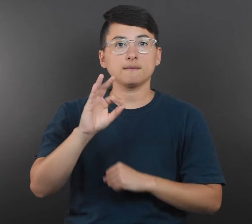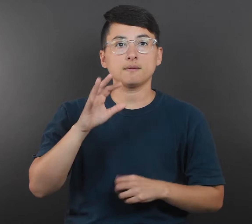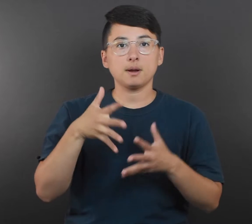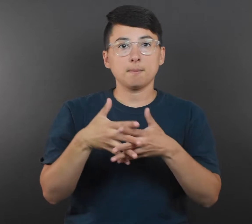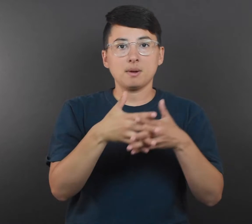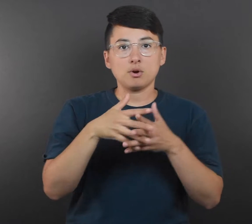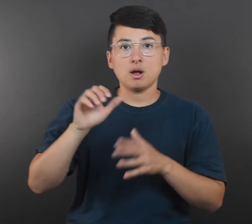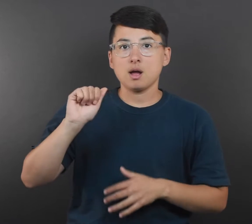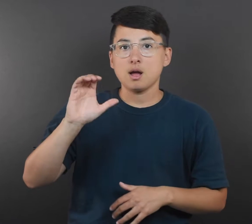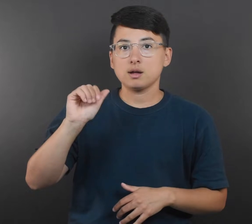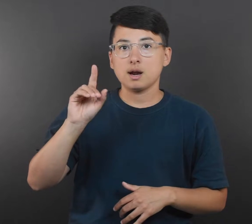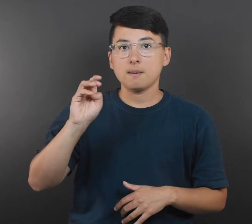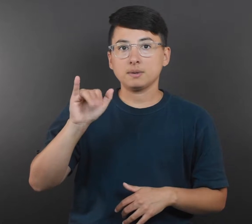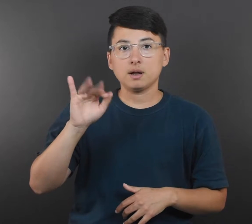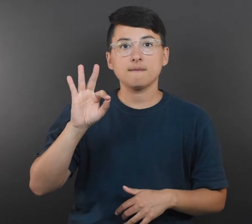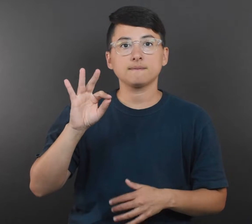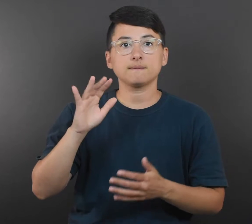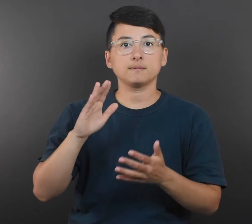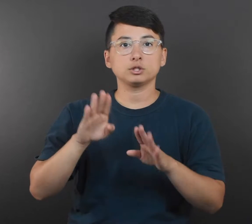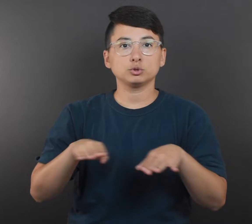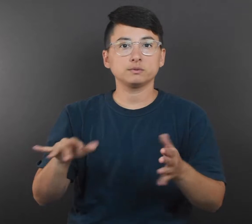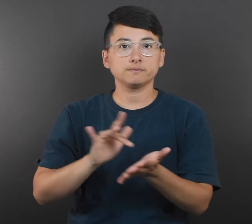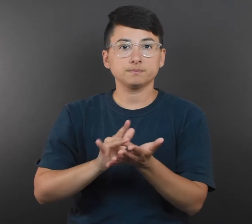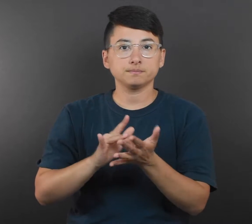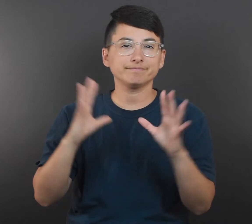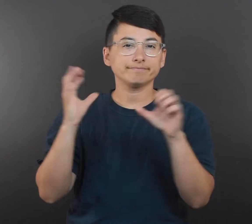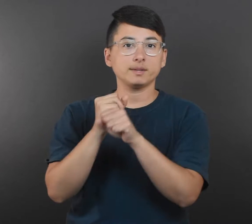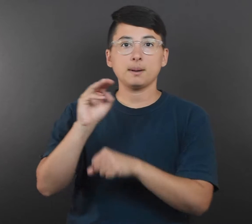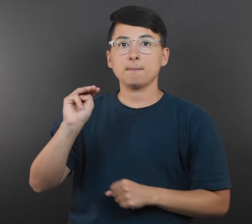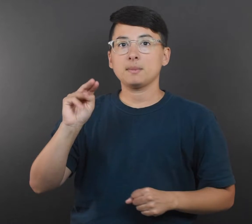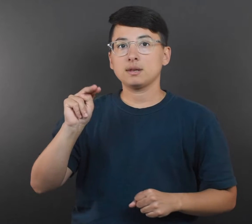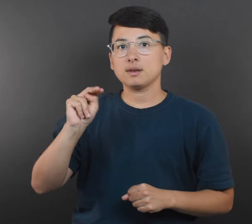and for the youngest ones who couldn't wear a mask, this often meant keeping them at